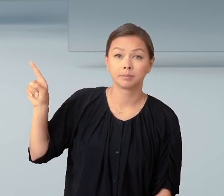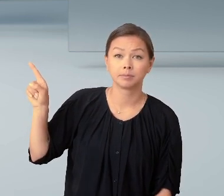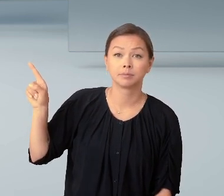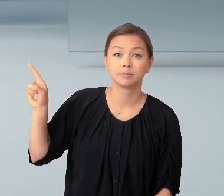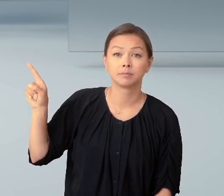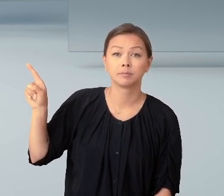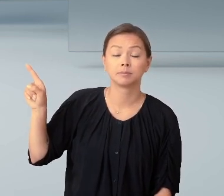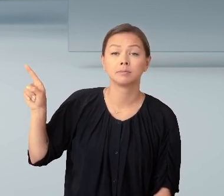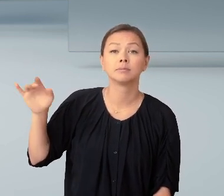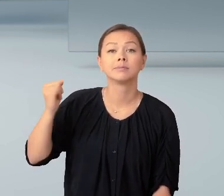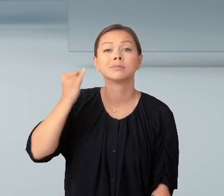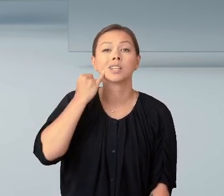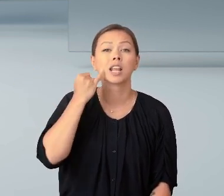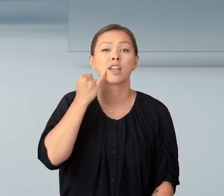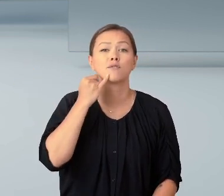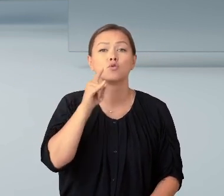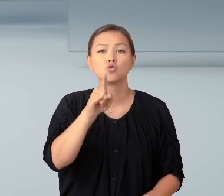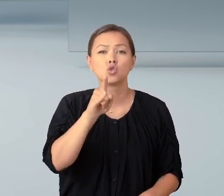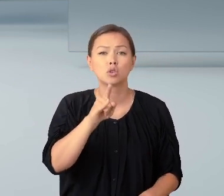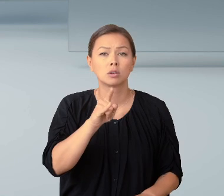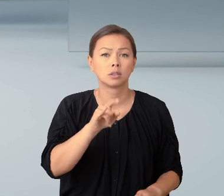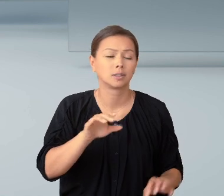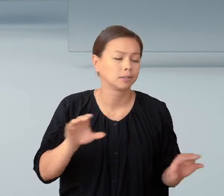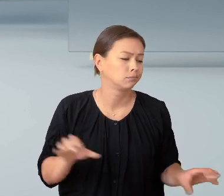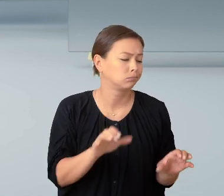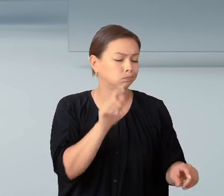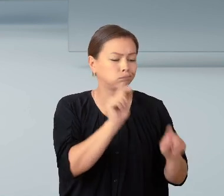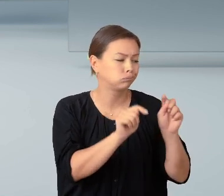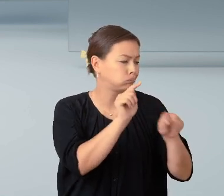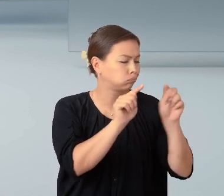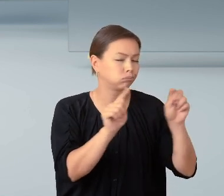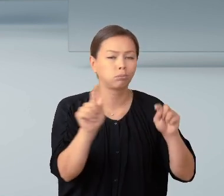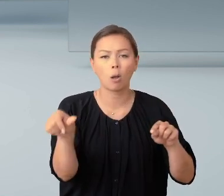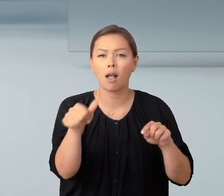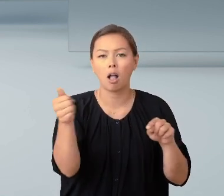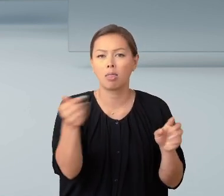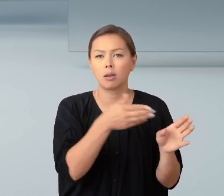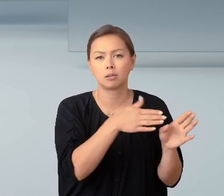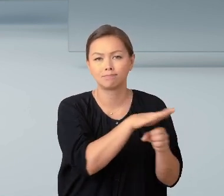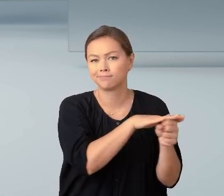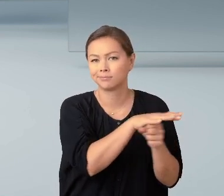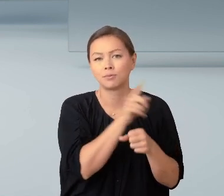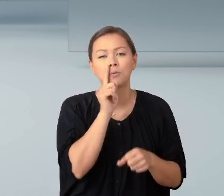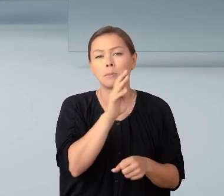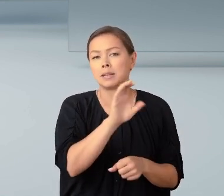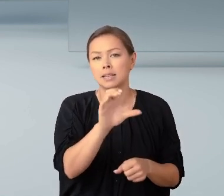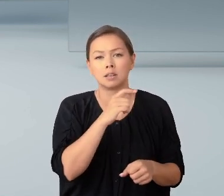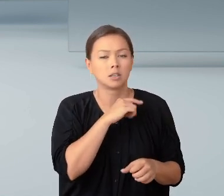other areas of Business Central. I've already queried a few questions